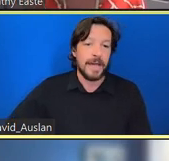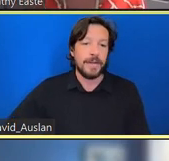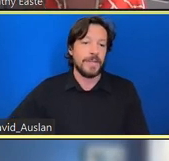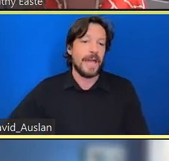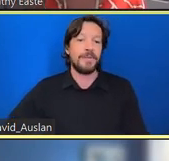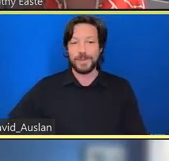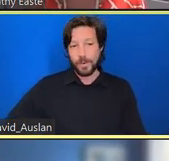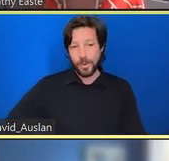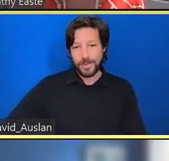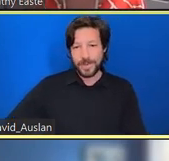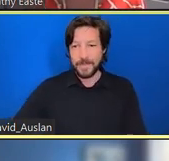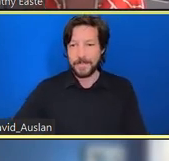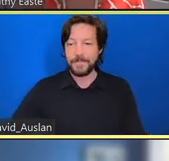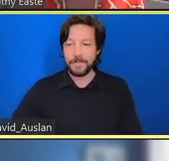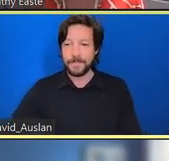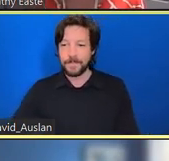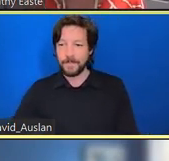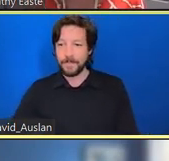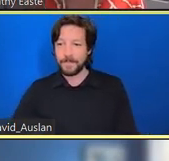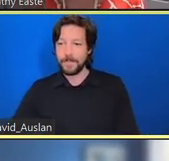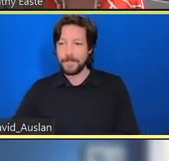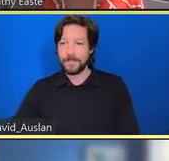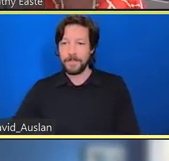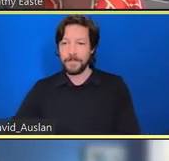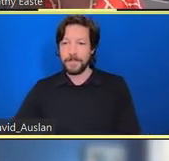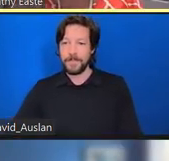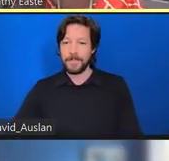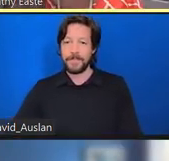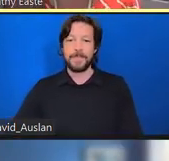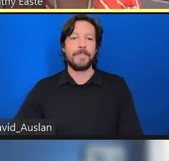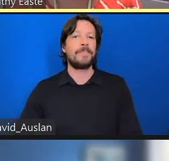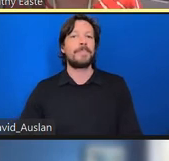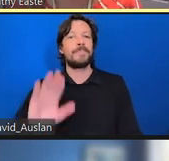and really happy to support where we can. CATHY: Just to give a shout out to another